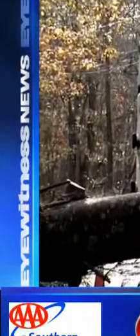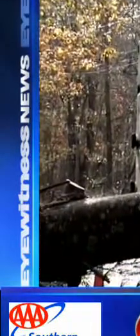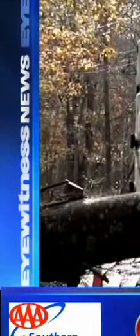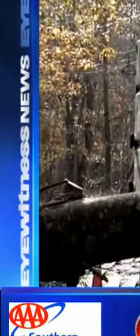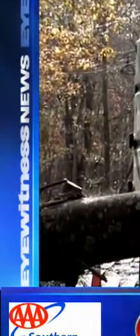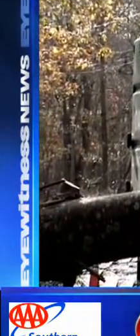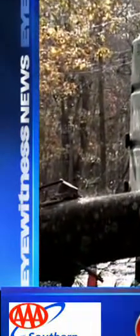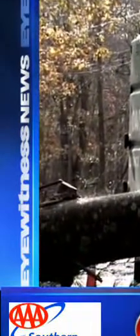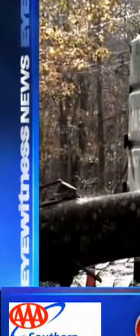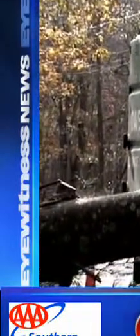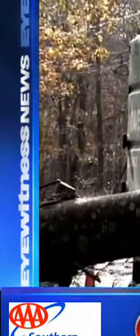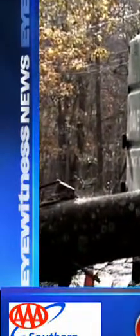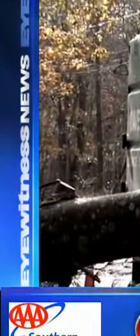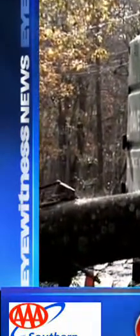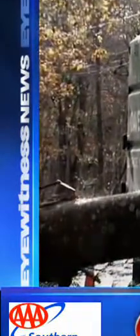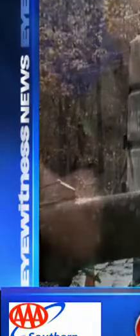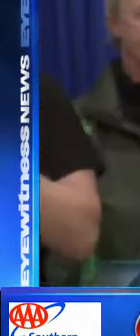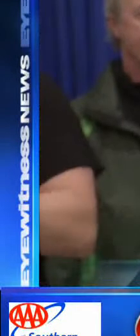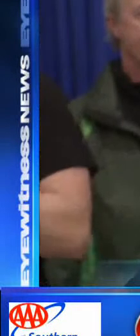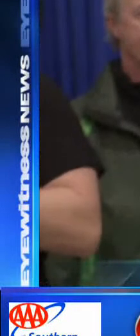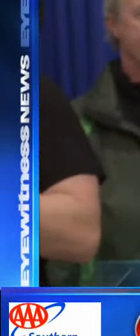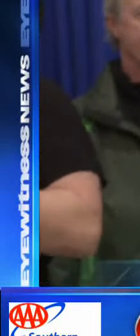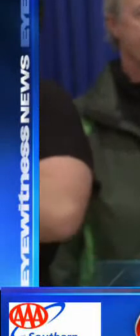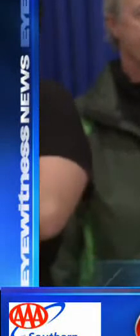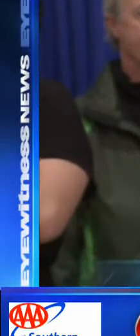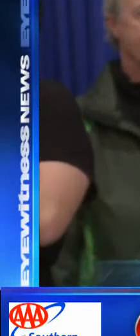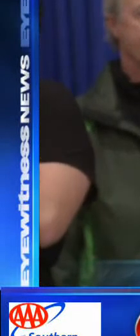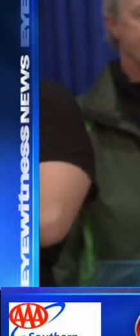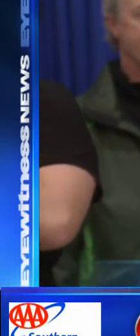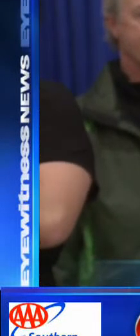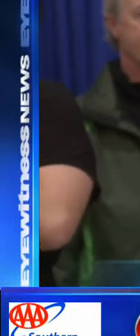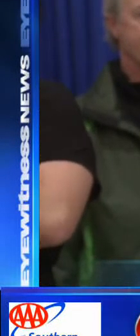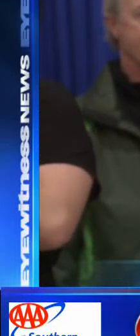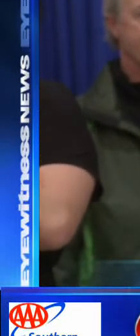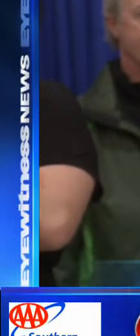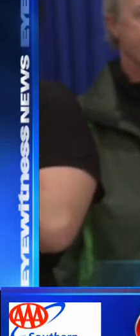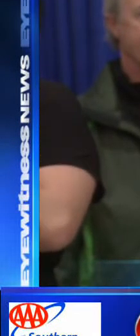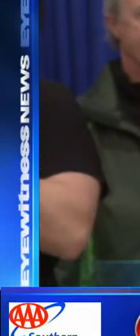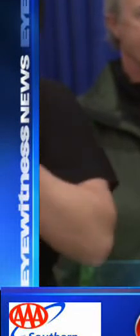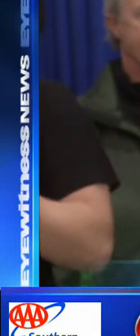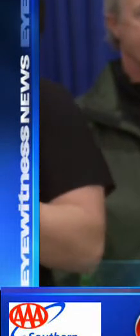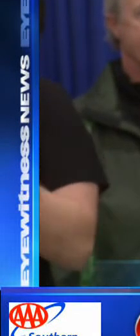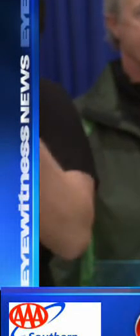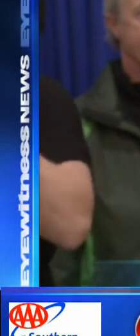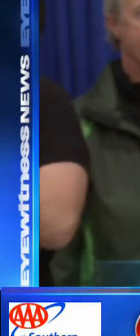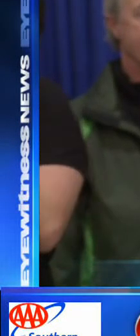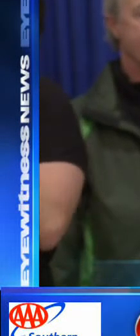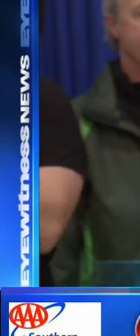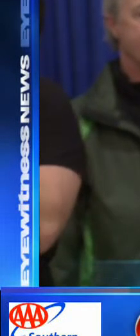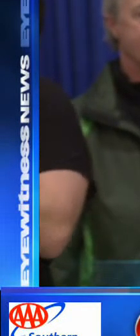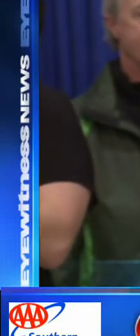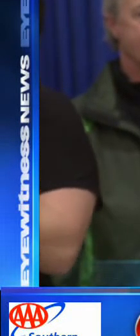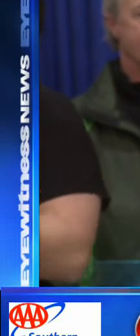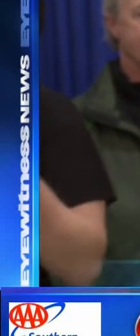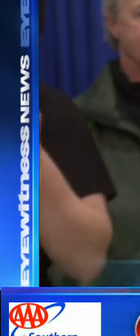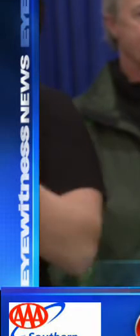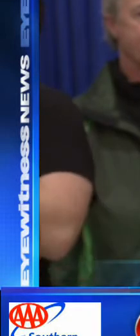WE SHOULD HAVE A LONGER PERIOD OF TIME TO GET THOSE CUSTOMERS BACK IN SERVICE BY THE END OF THE WEEK. OUR NEWPORT GAS CUSTOMERS SHOULD